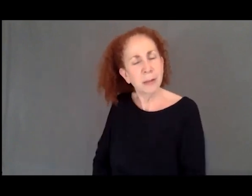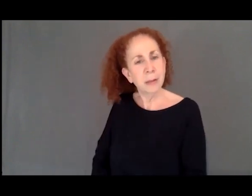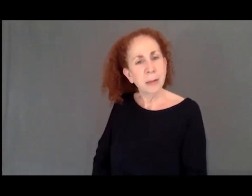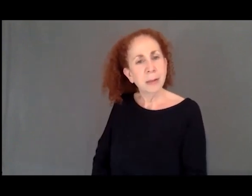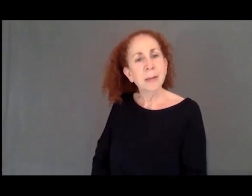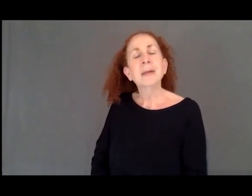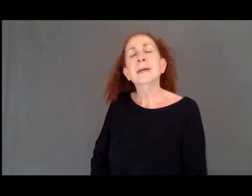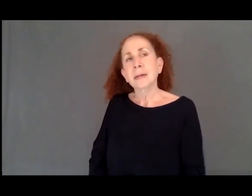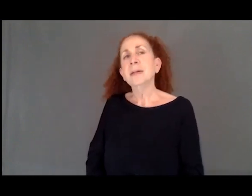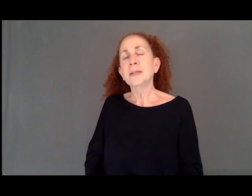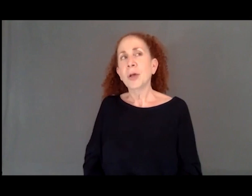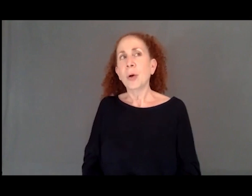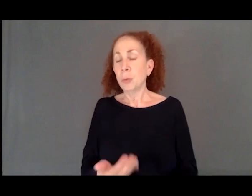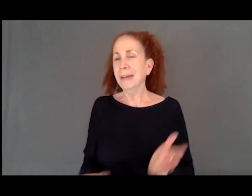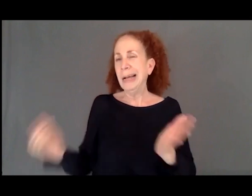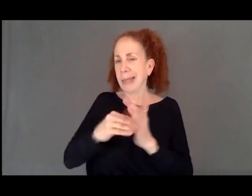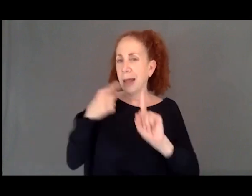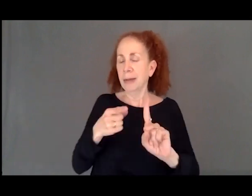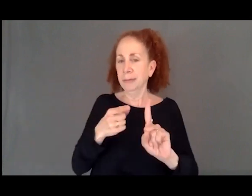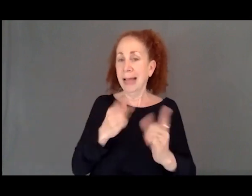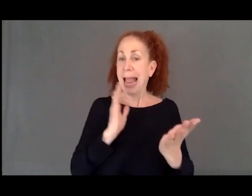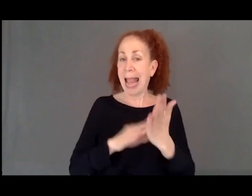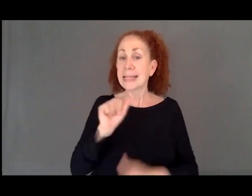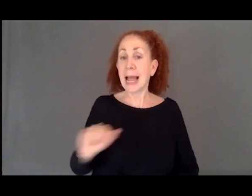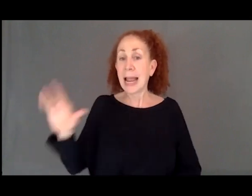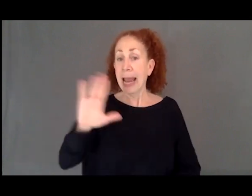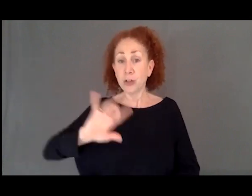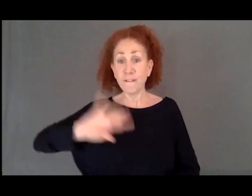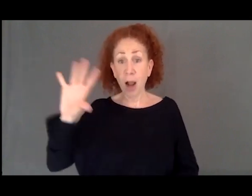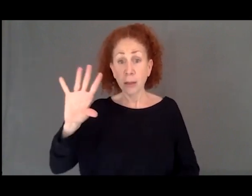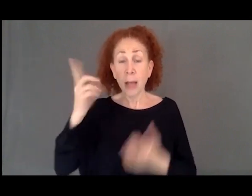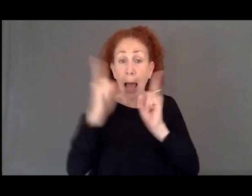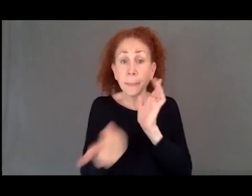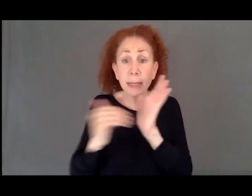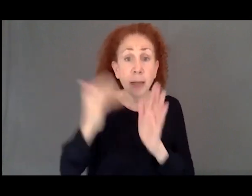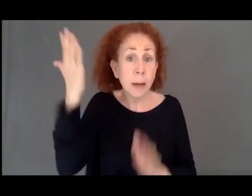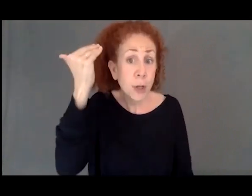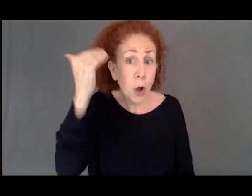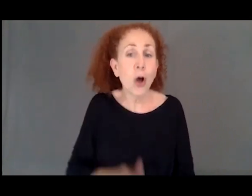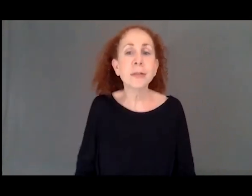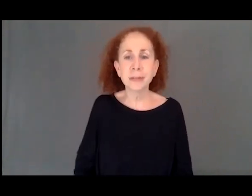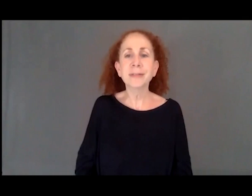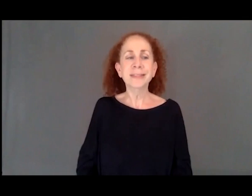So again, going back to the example of anti-Asian violence, it's happening again because the contradictions that